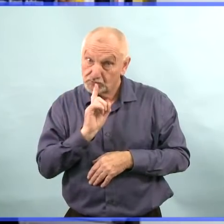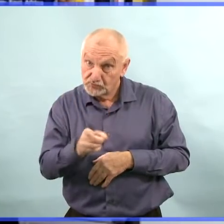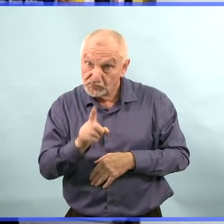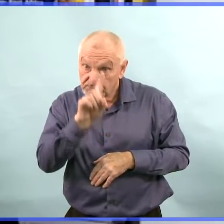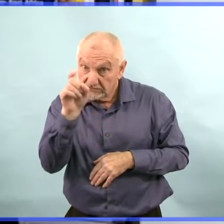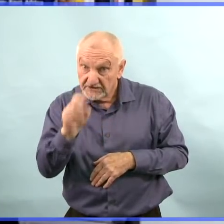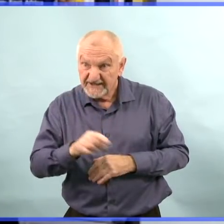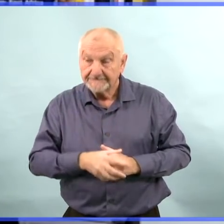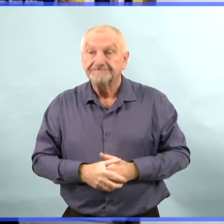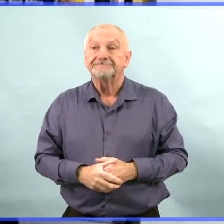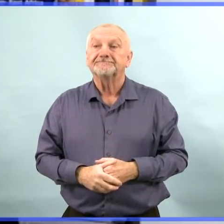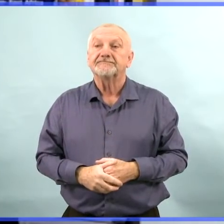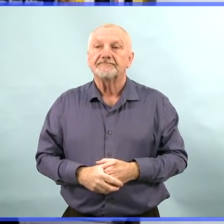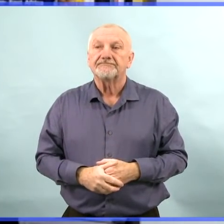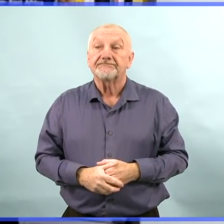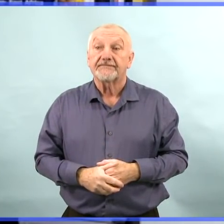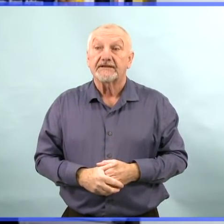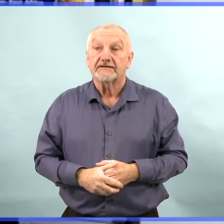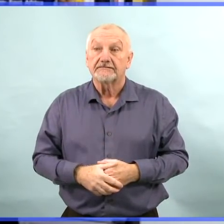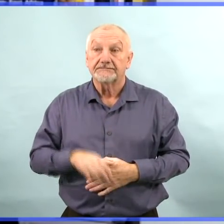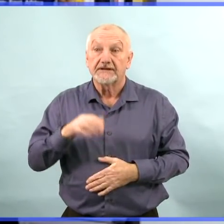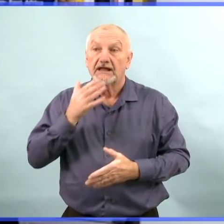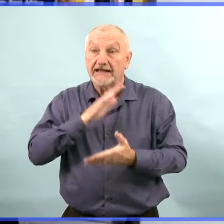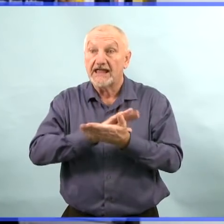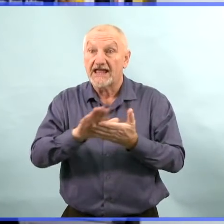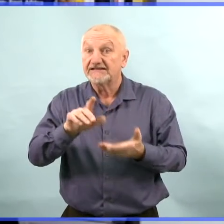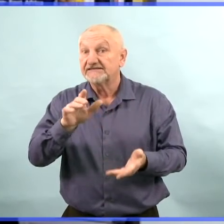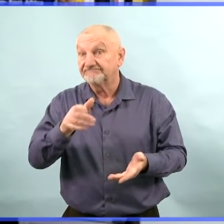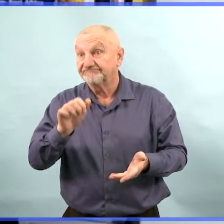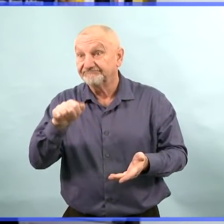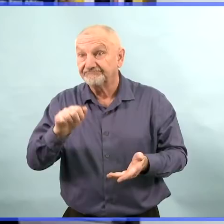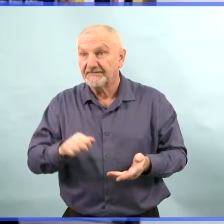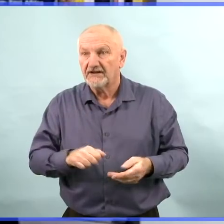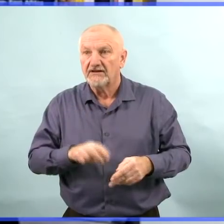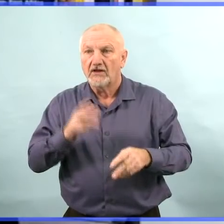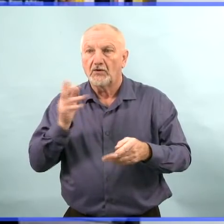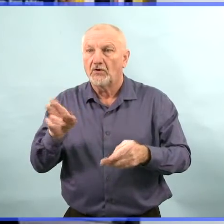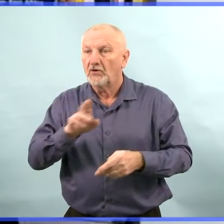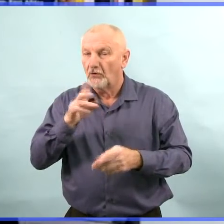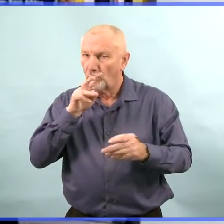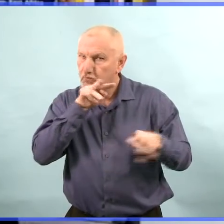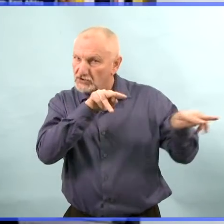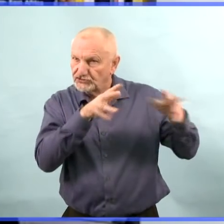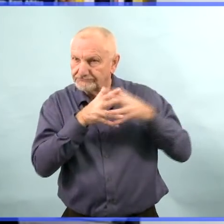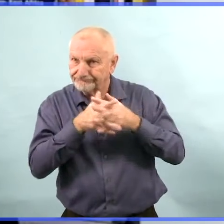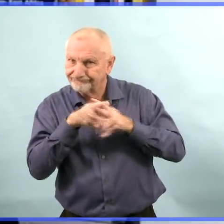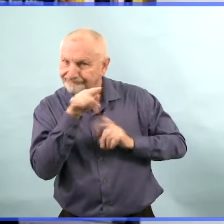weeks ahead of us and see what their experience is and so far they haven't reported any cases